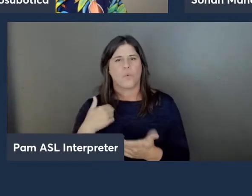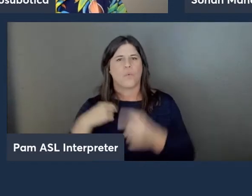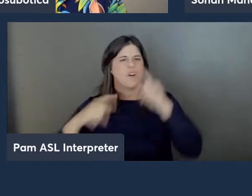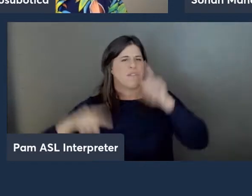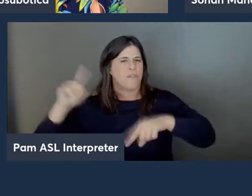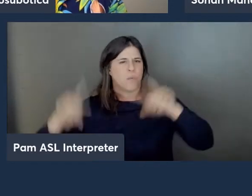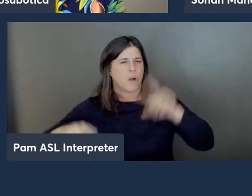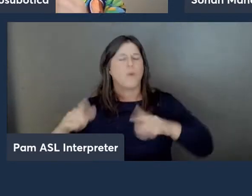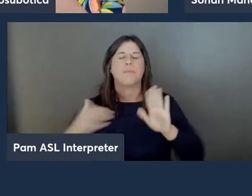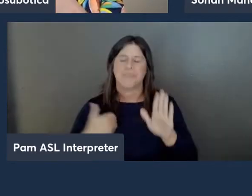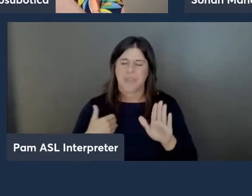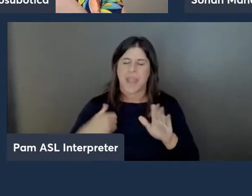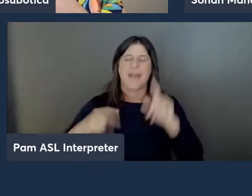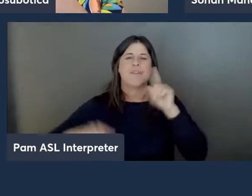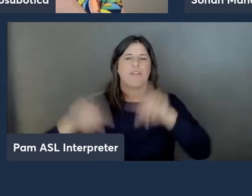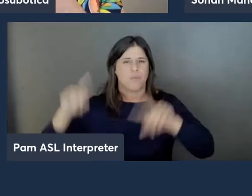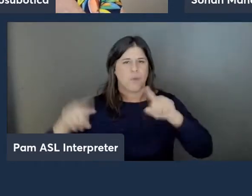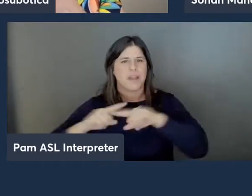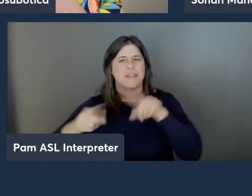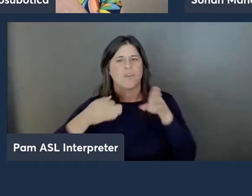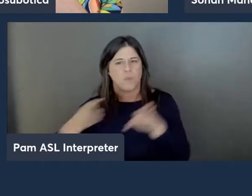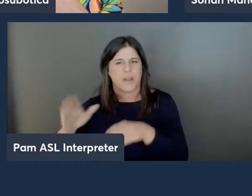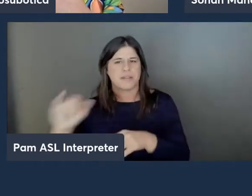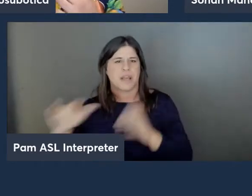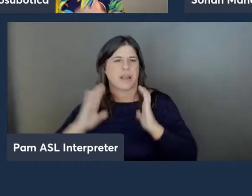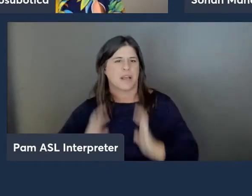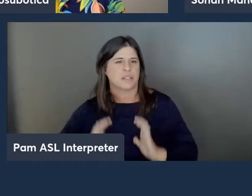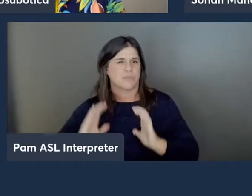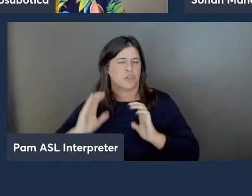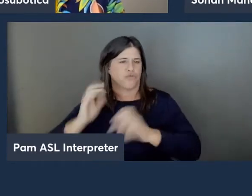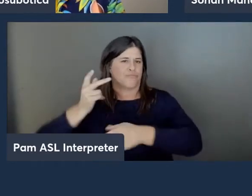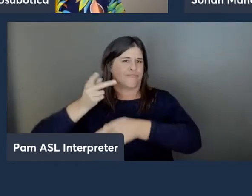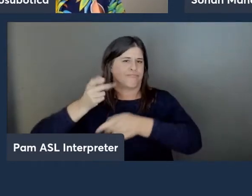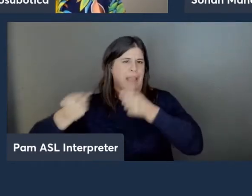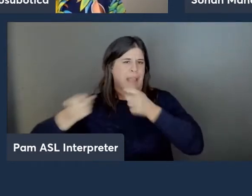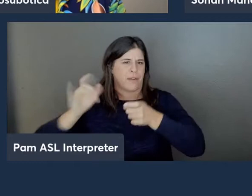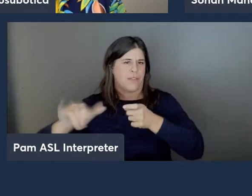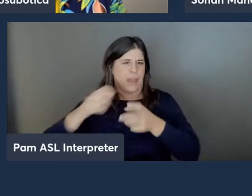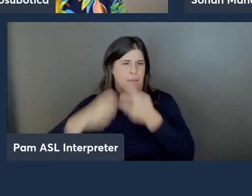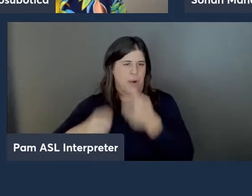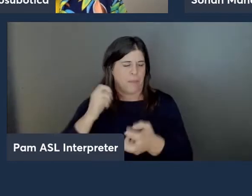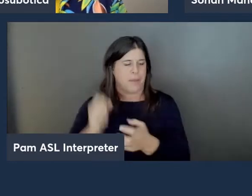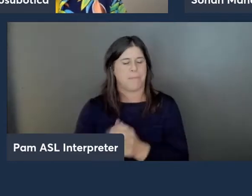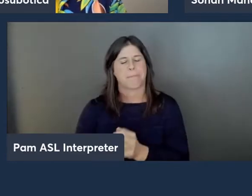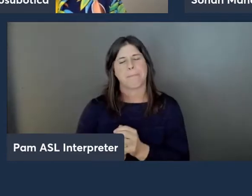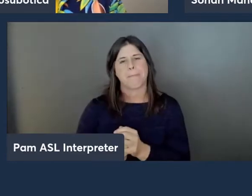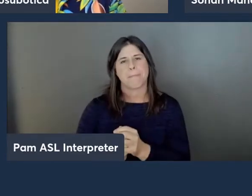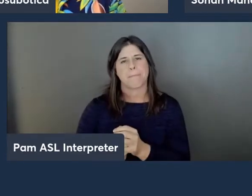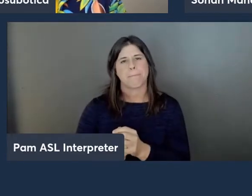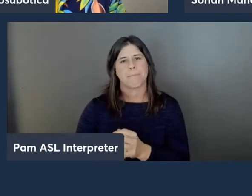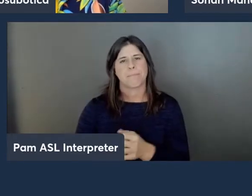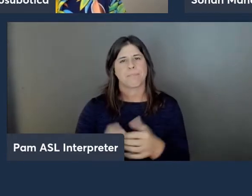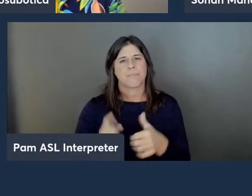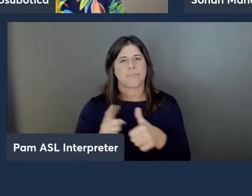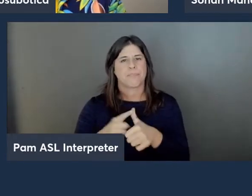There are a variety of ways that customers kinda handled this problem. One is to do code deployments for every feature.